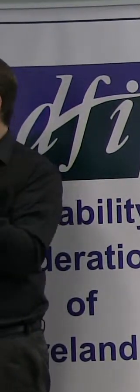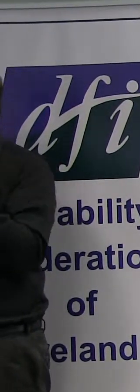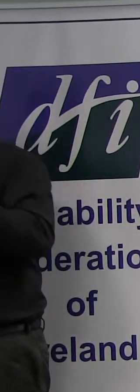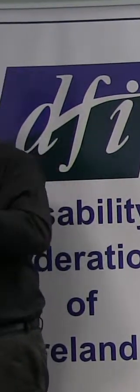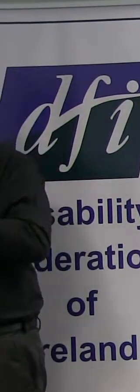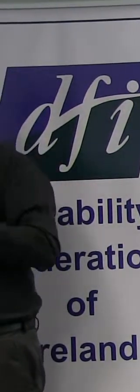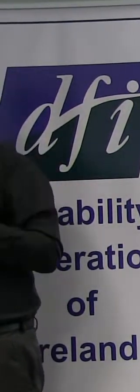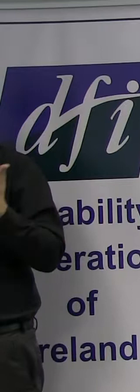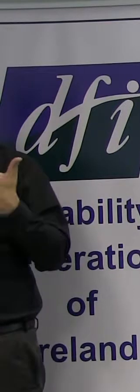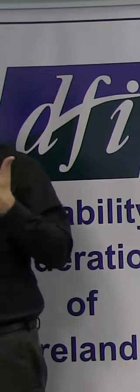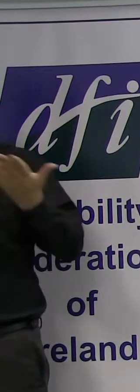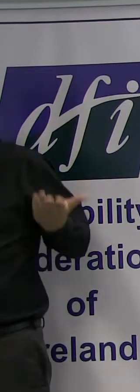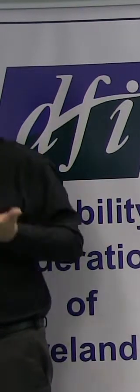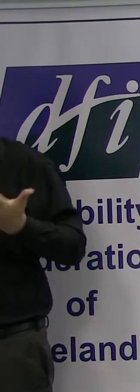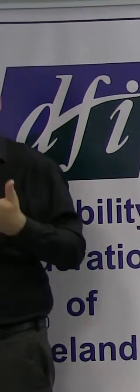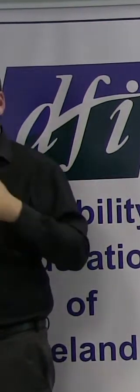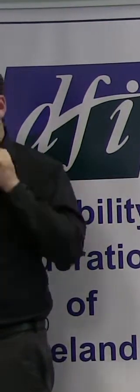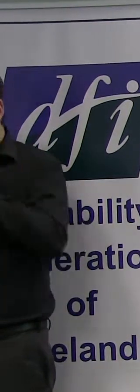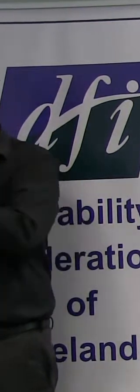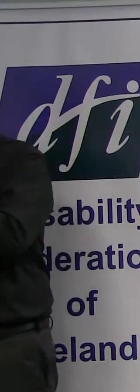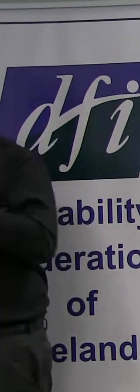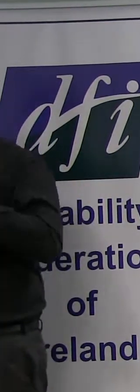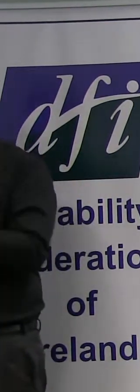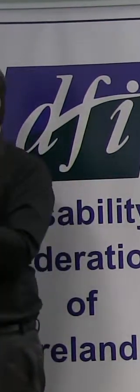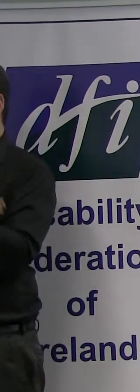compliance by trustees with their duties and they are two very important aspects